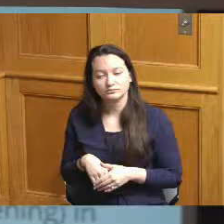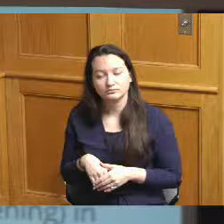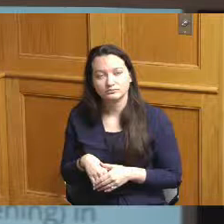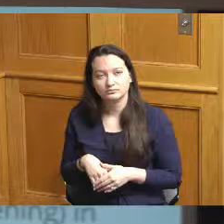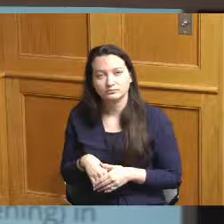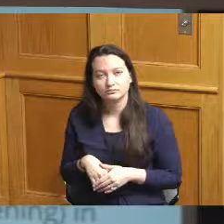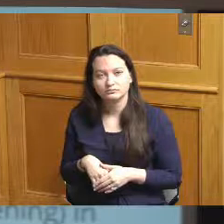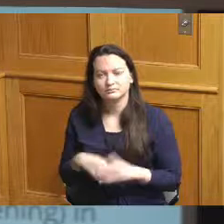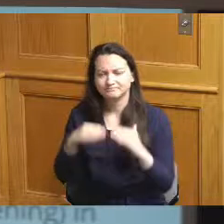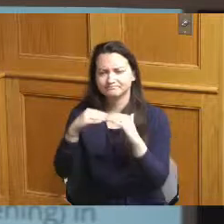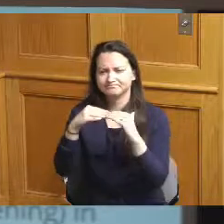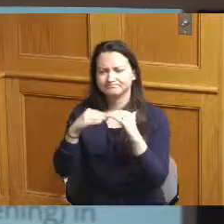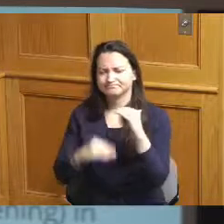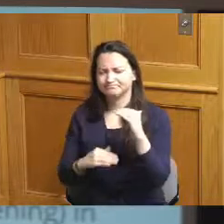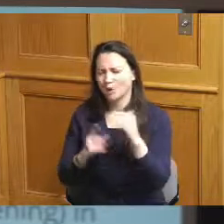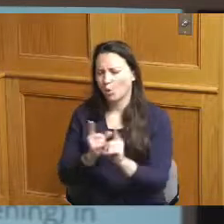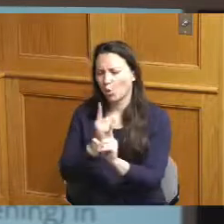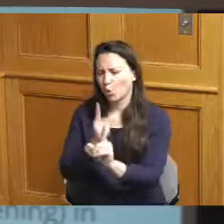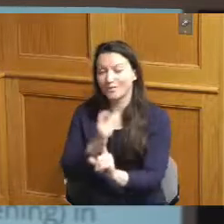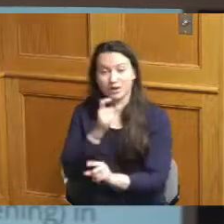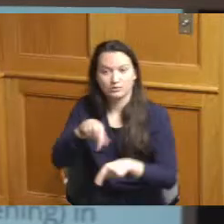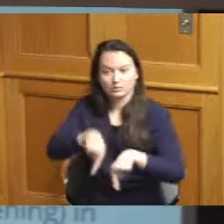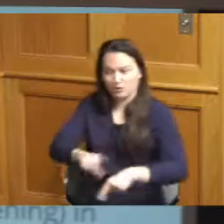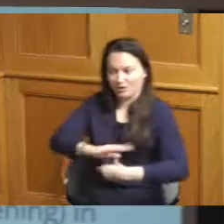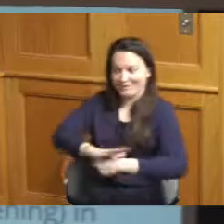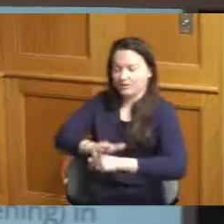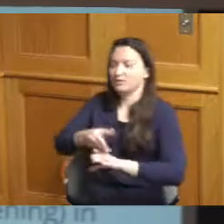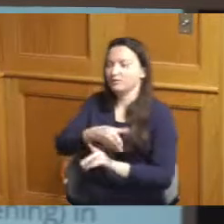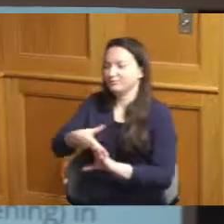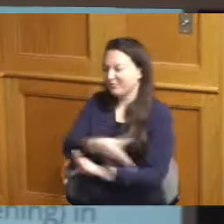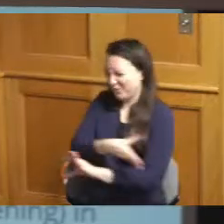fell below their goals not only just during the pandemic but prior to the pandemic and